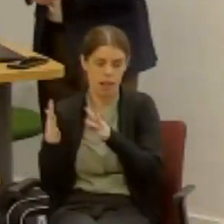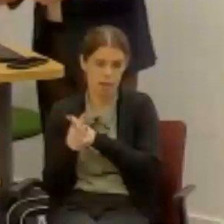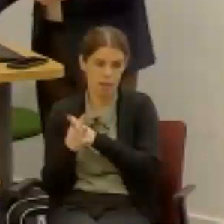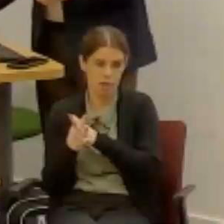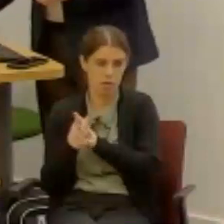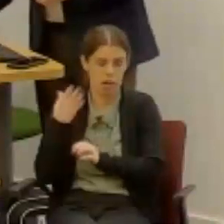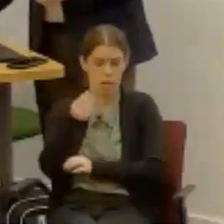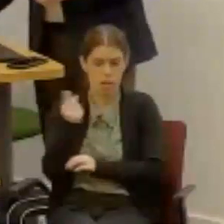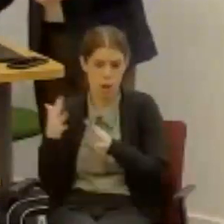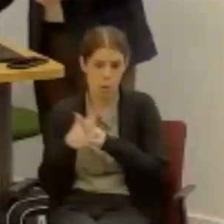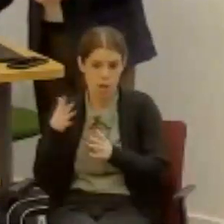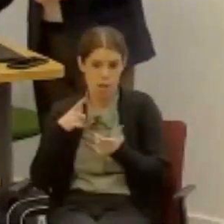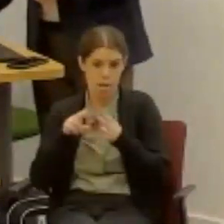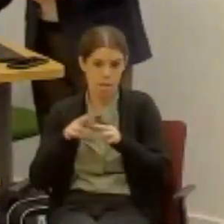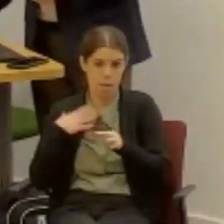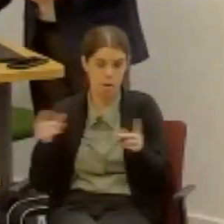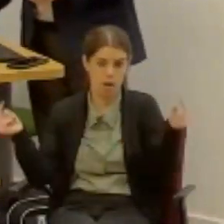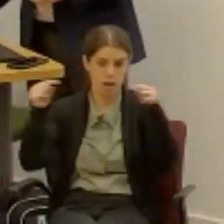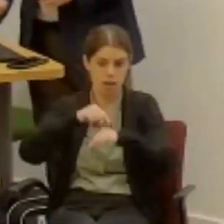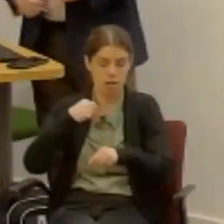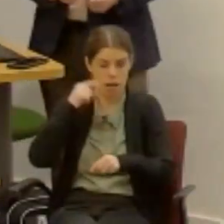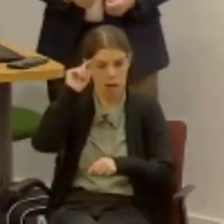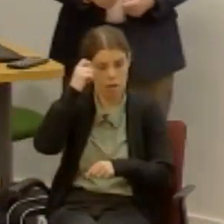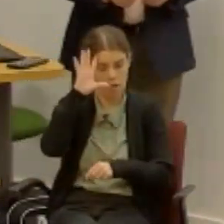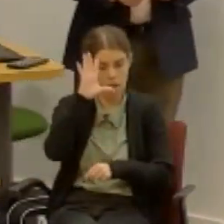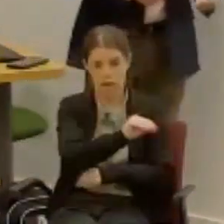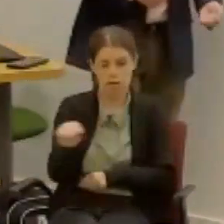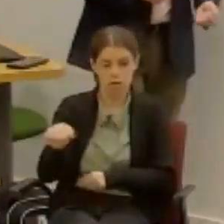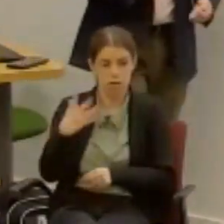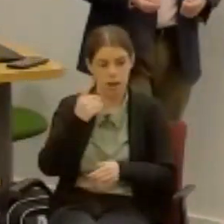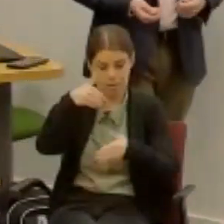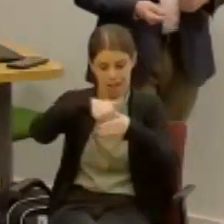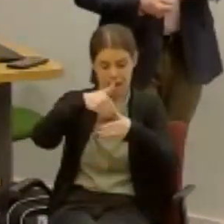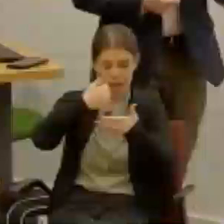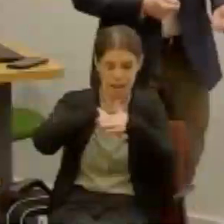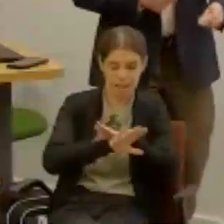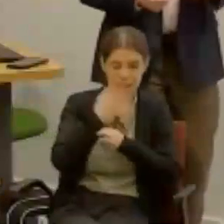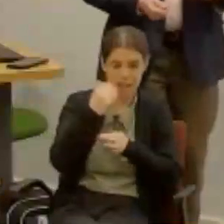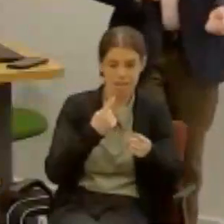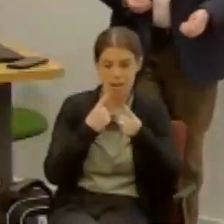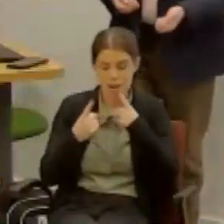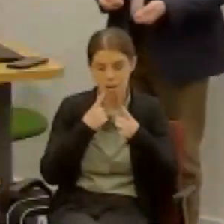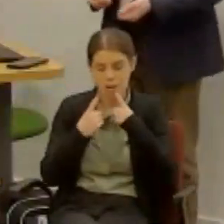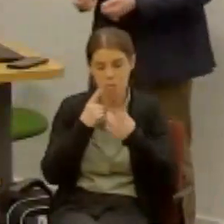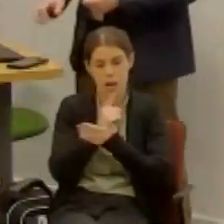Inside we've got lots of conversations about concussion and information and leaflets to try and make sure that.